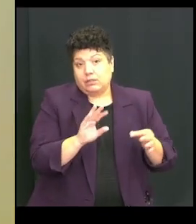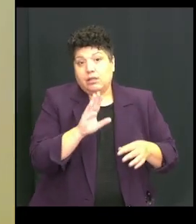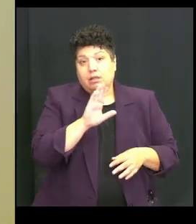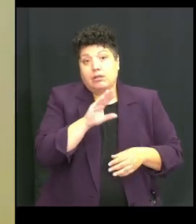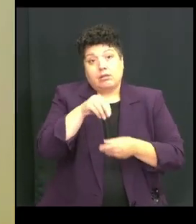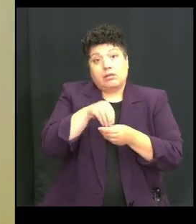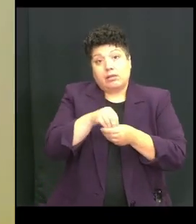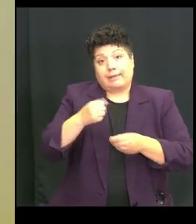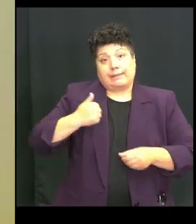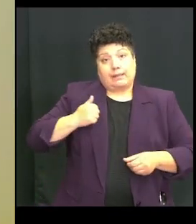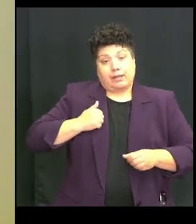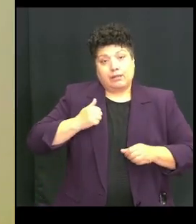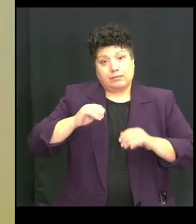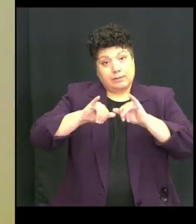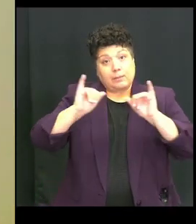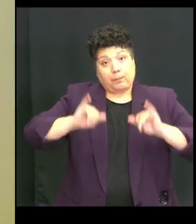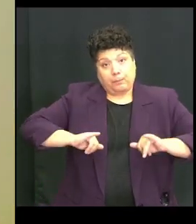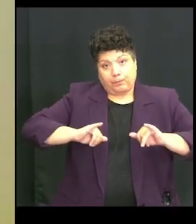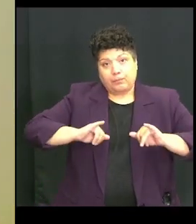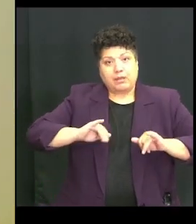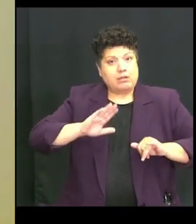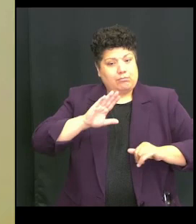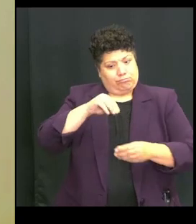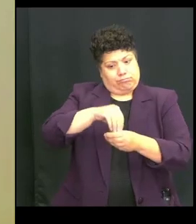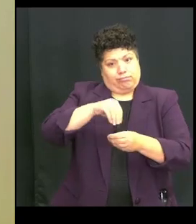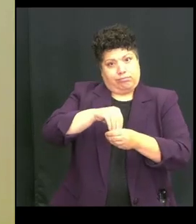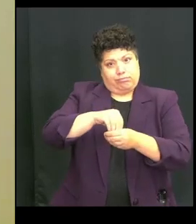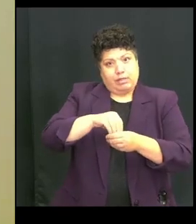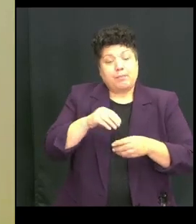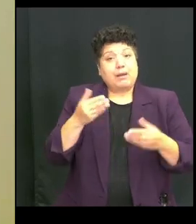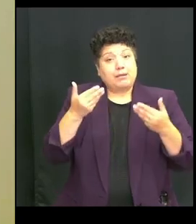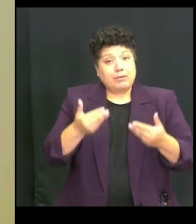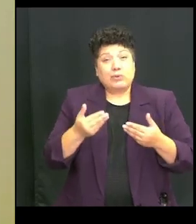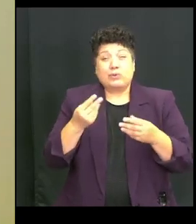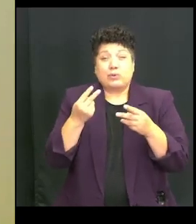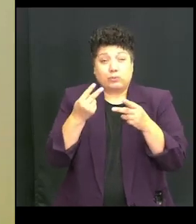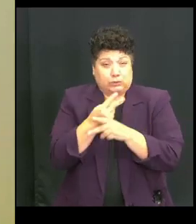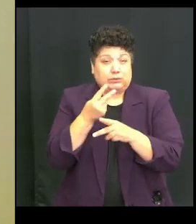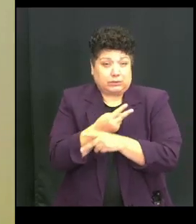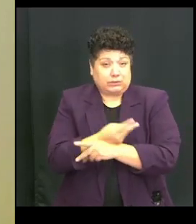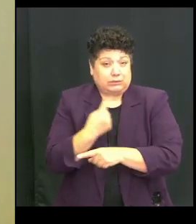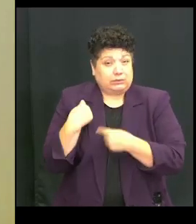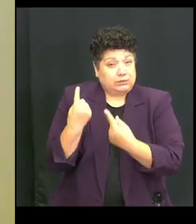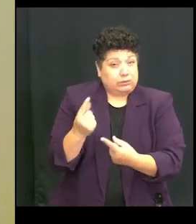and they have been actually getting a little bit worse over the last 20 years or so,